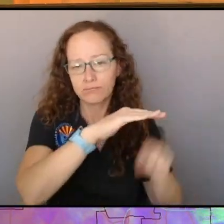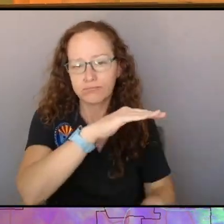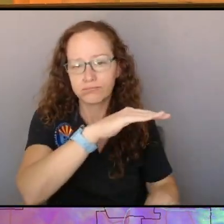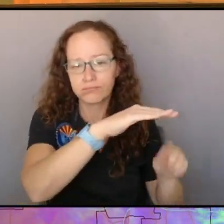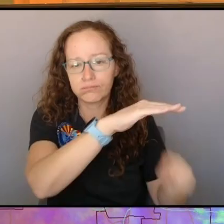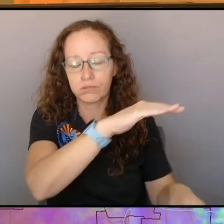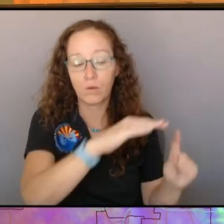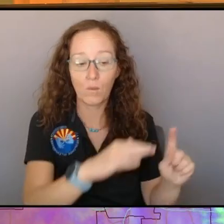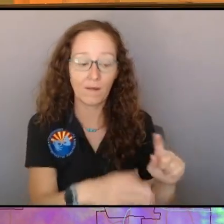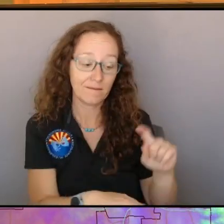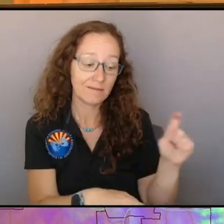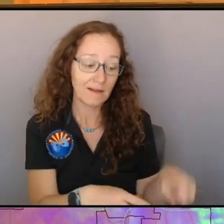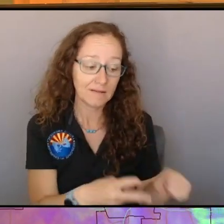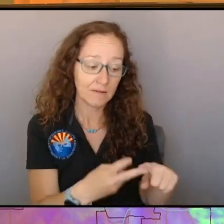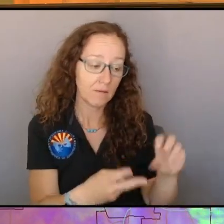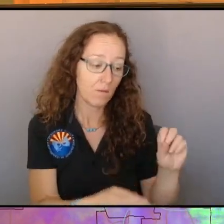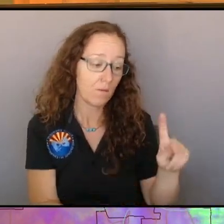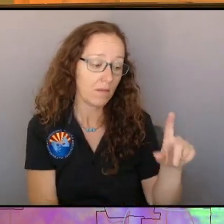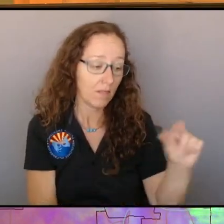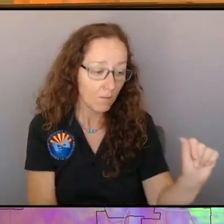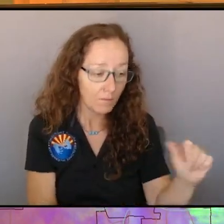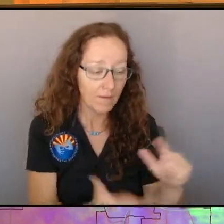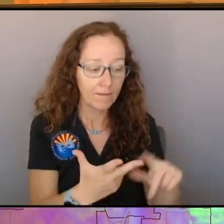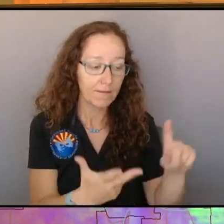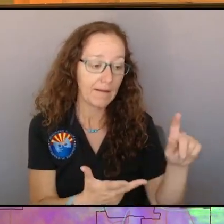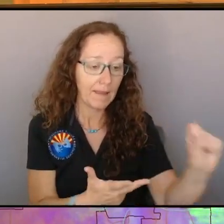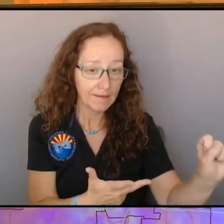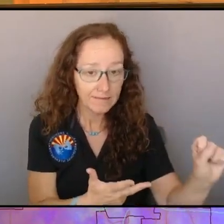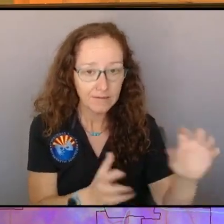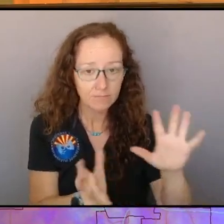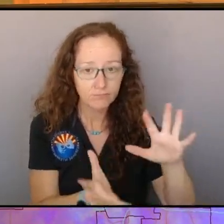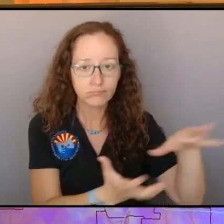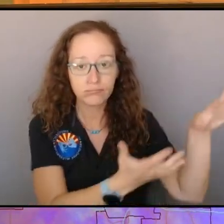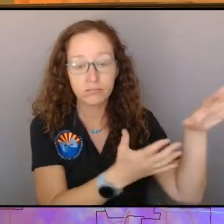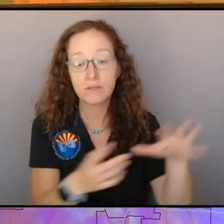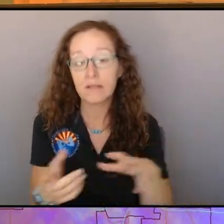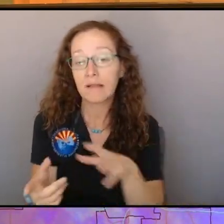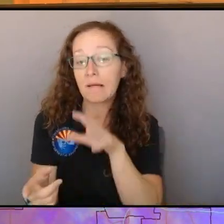and moving away. This milky area right here. This was low-level